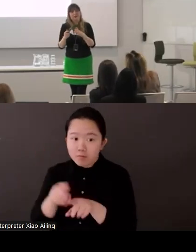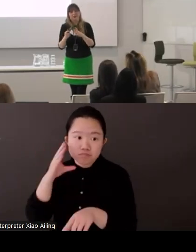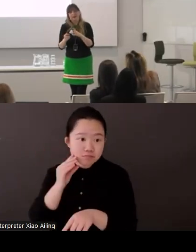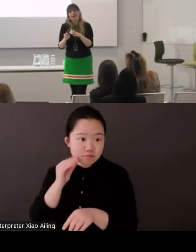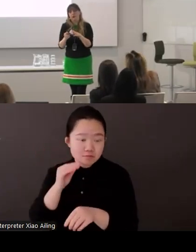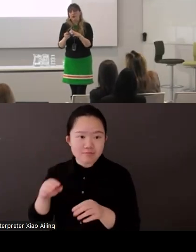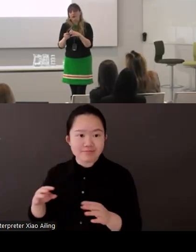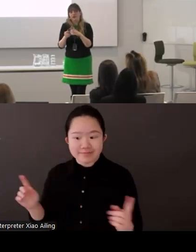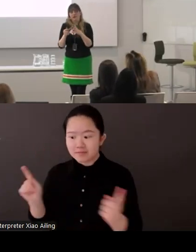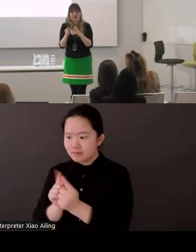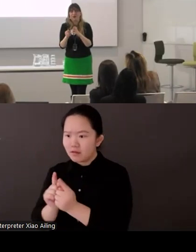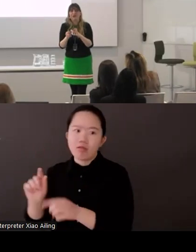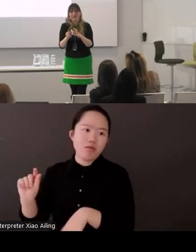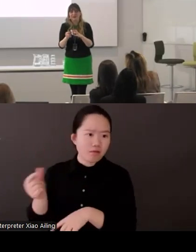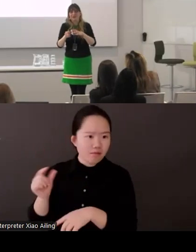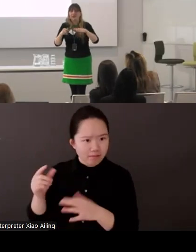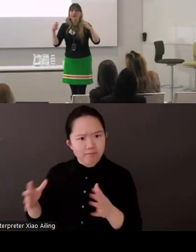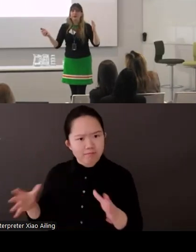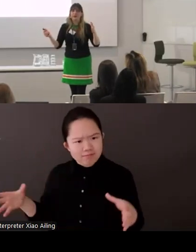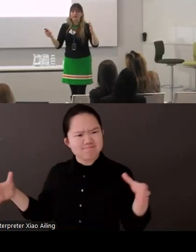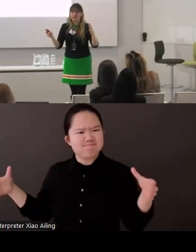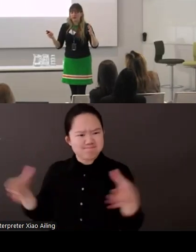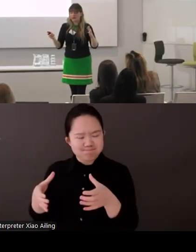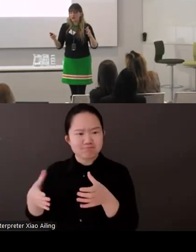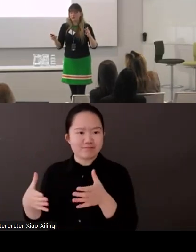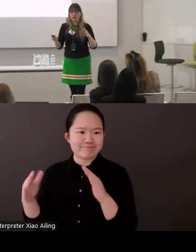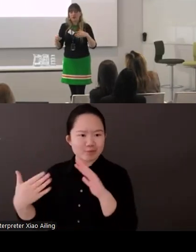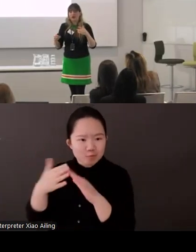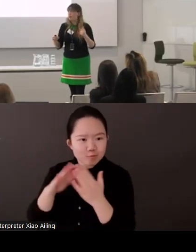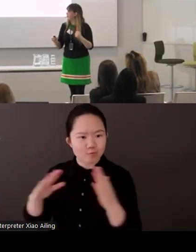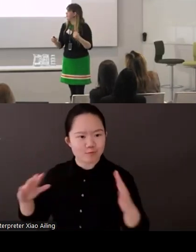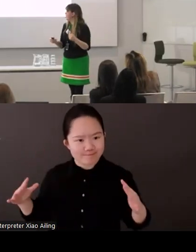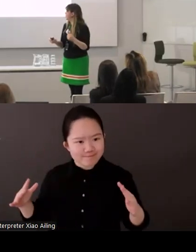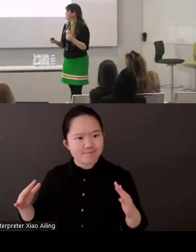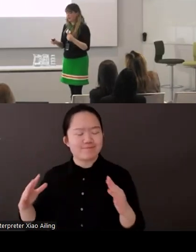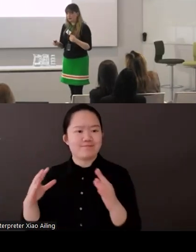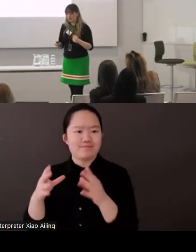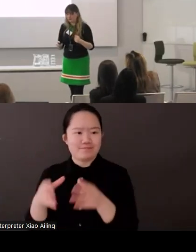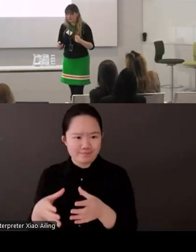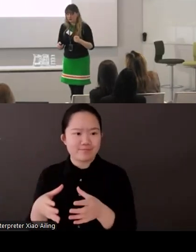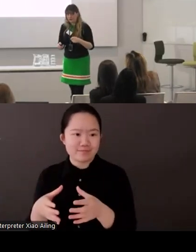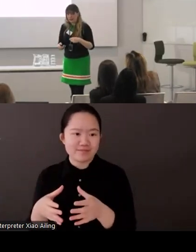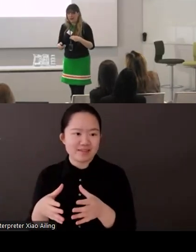being more than just a personal deficit, being something that is also a political and,